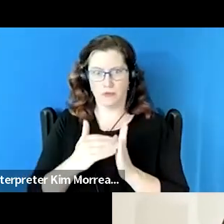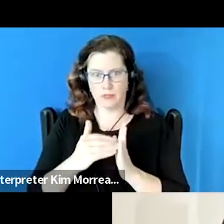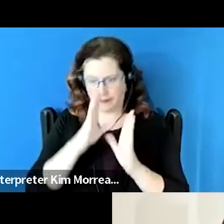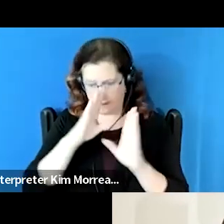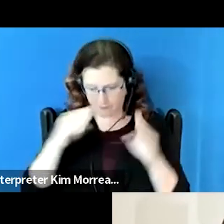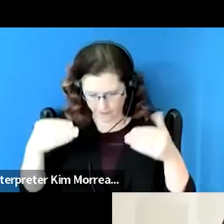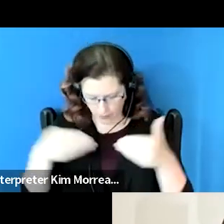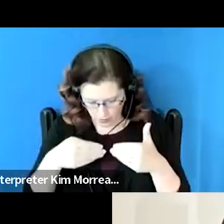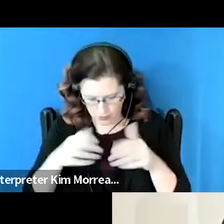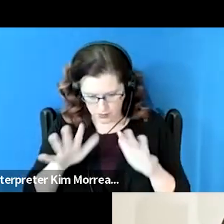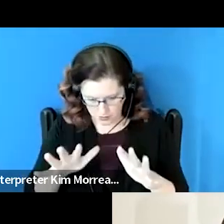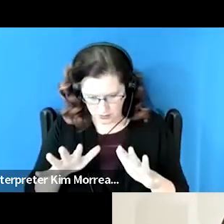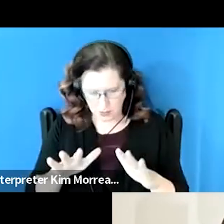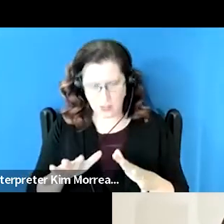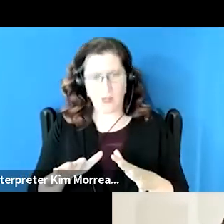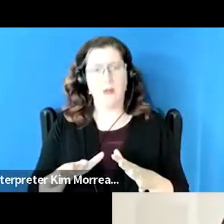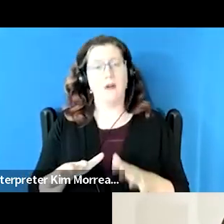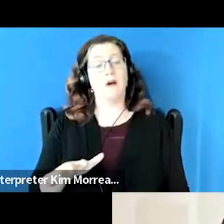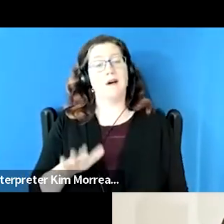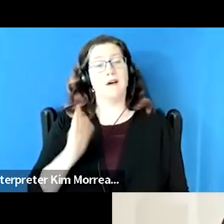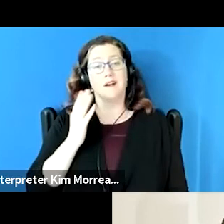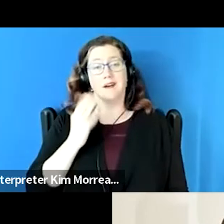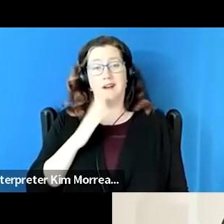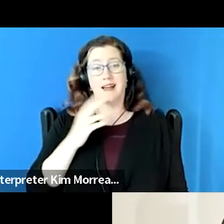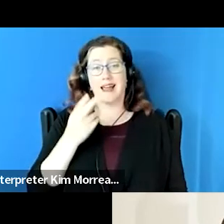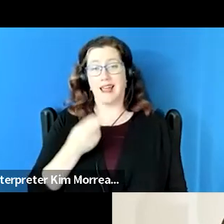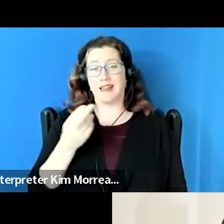I just wanna draw attention that HHRC put together a